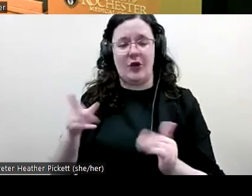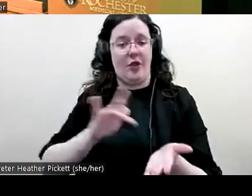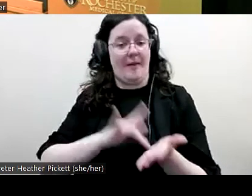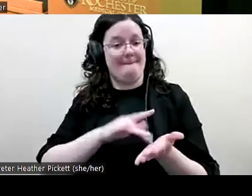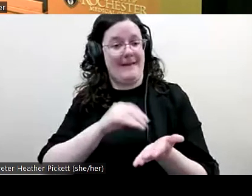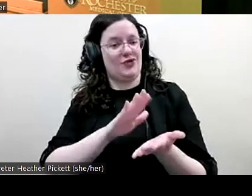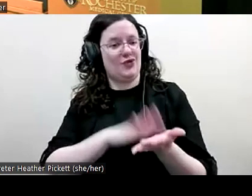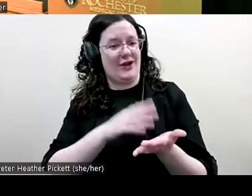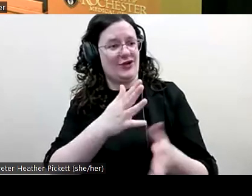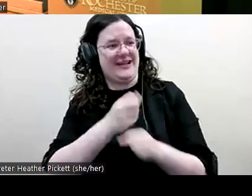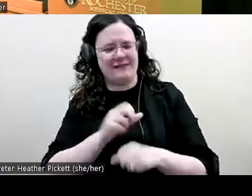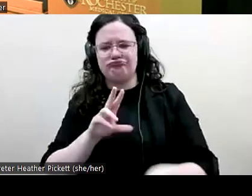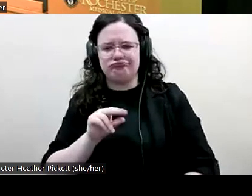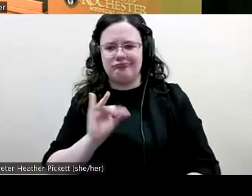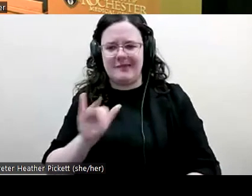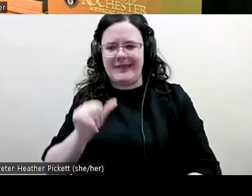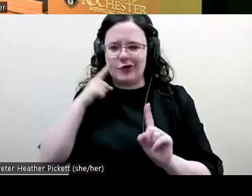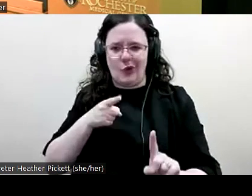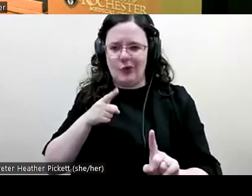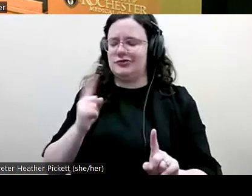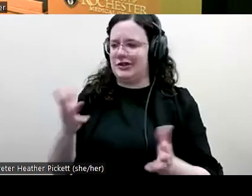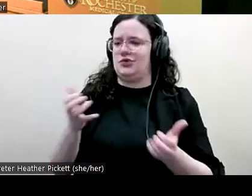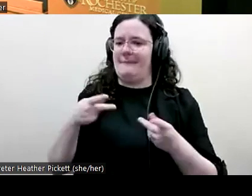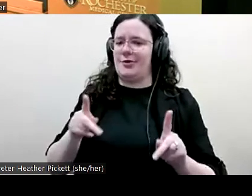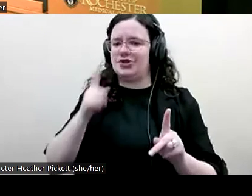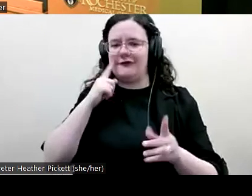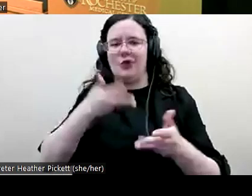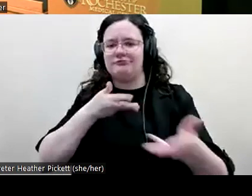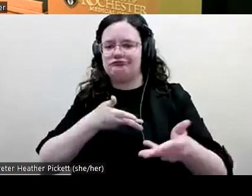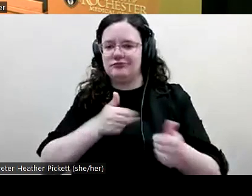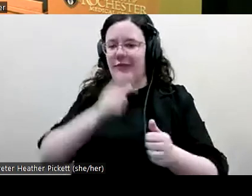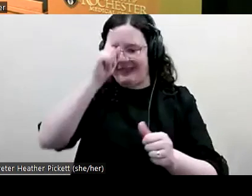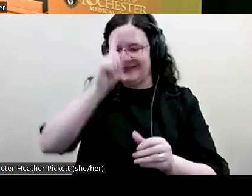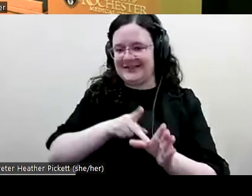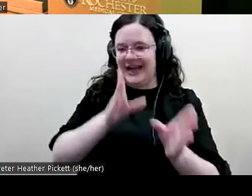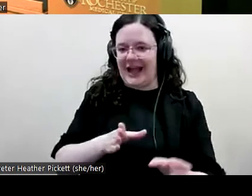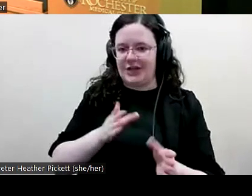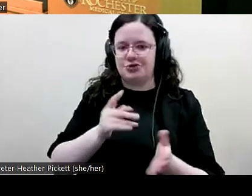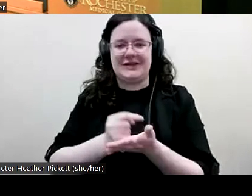to the psychiatrist um you know or the therapists but very few families have actually gotten the